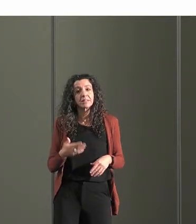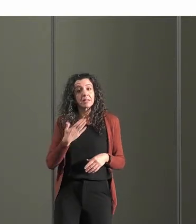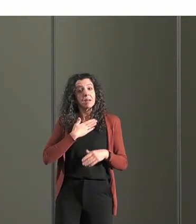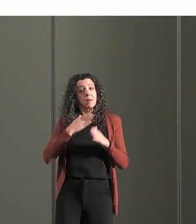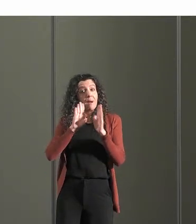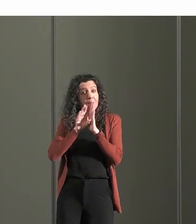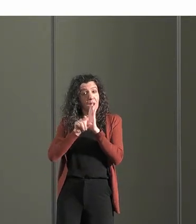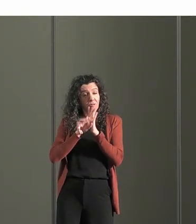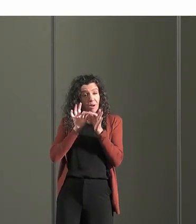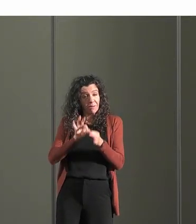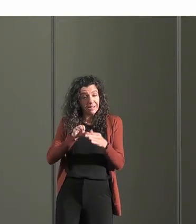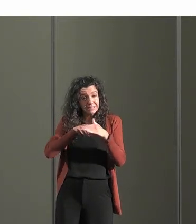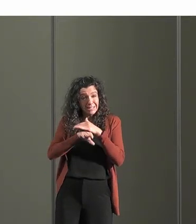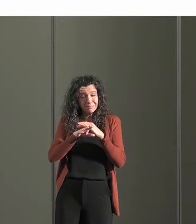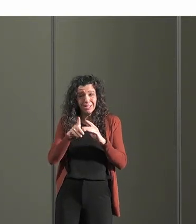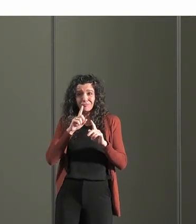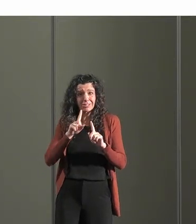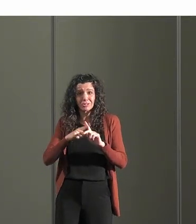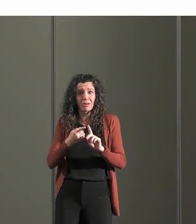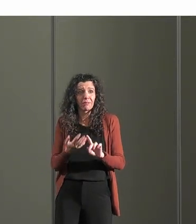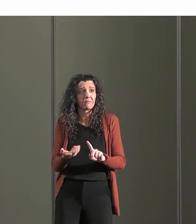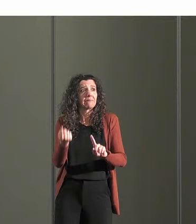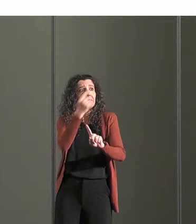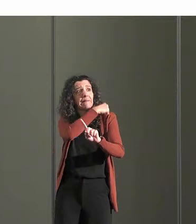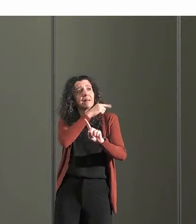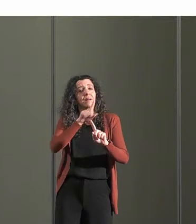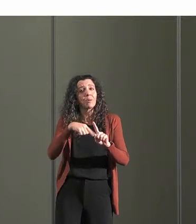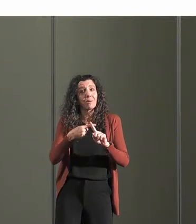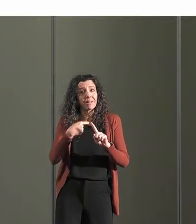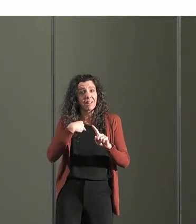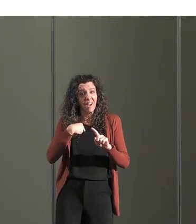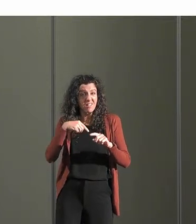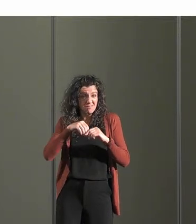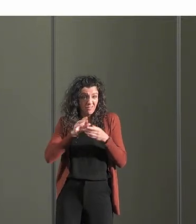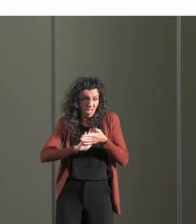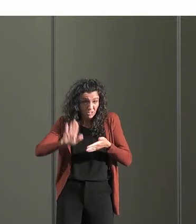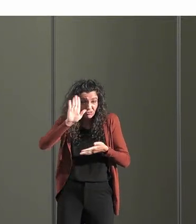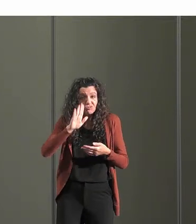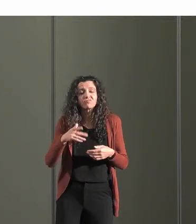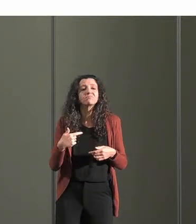intelligence and AI AI applications for accessibility.